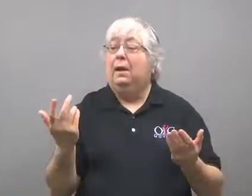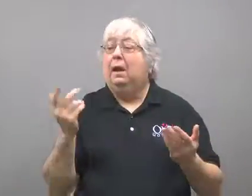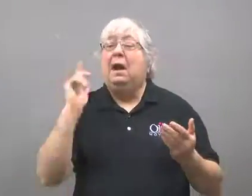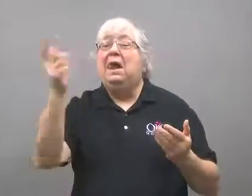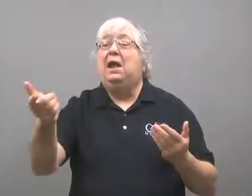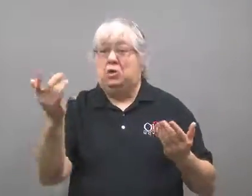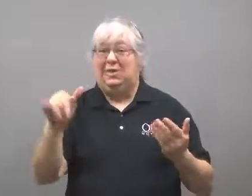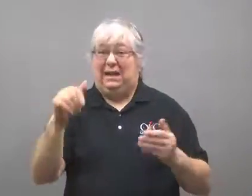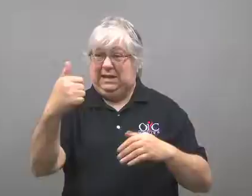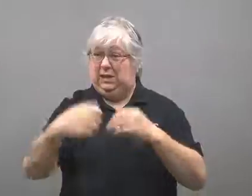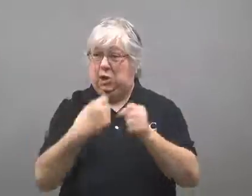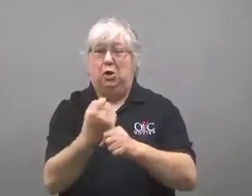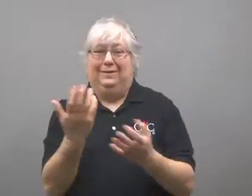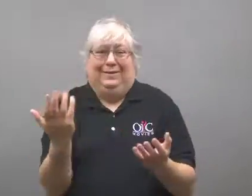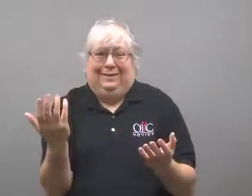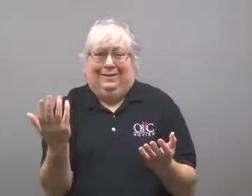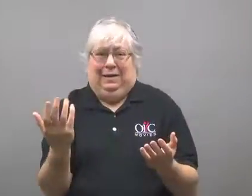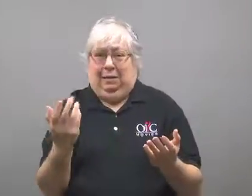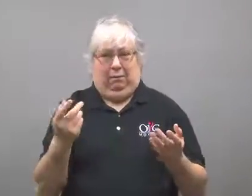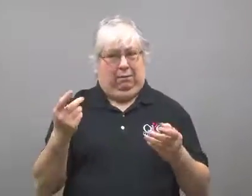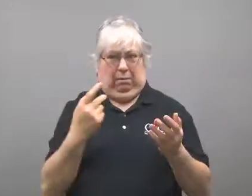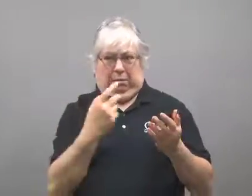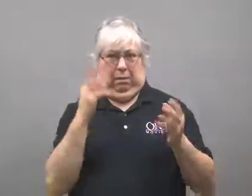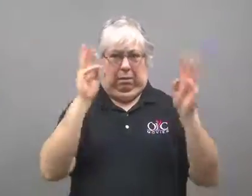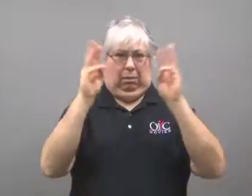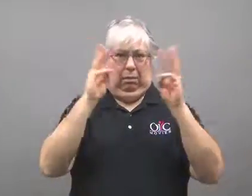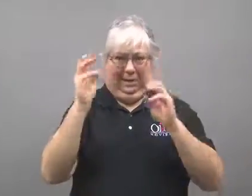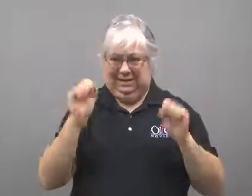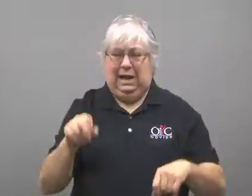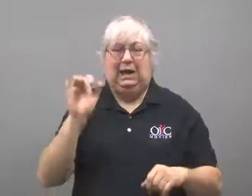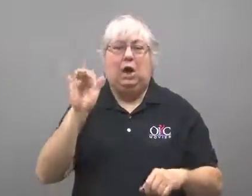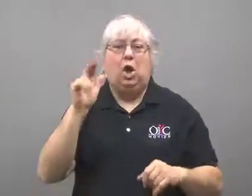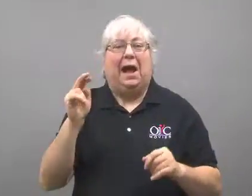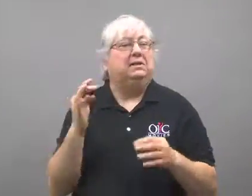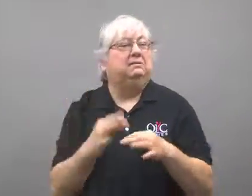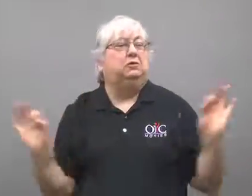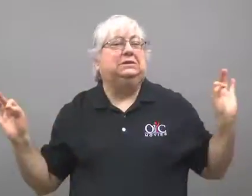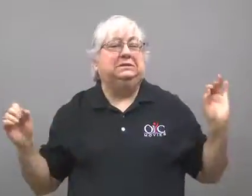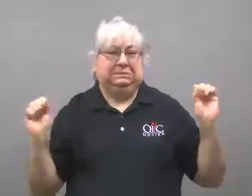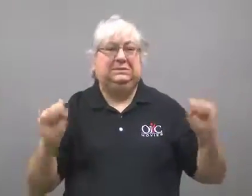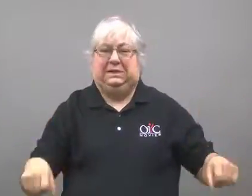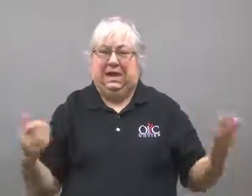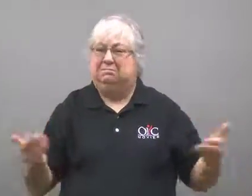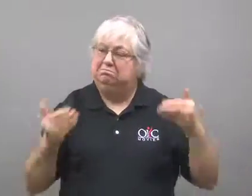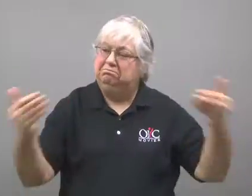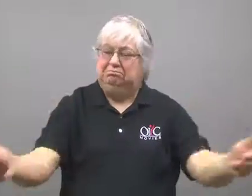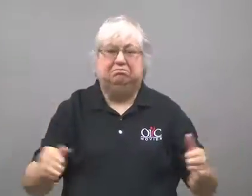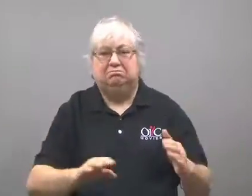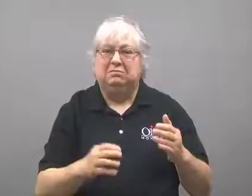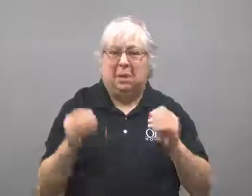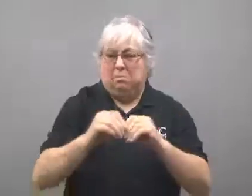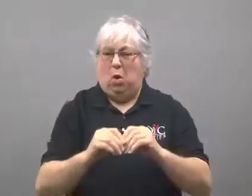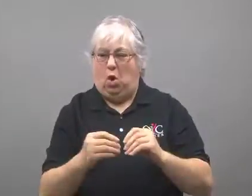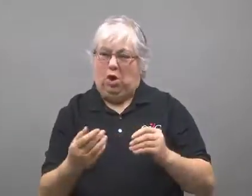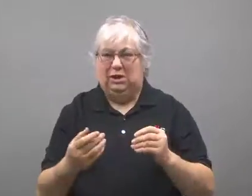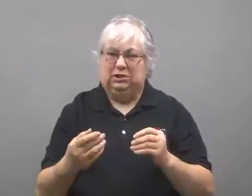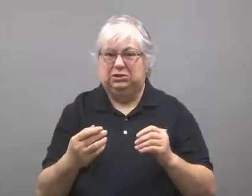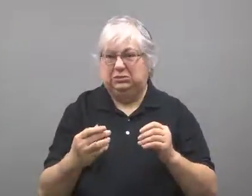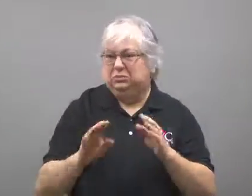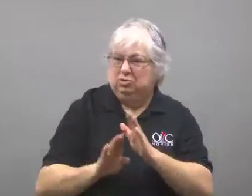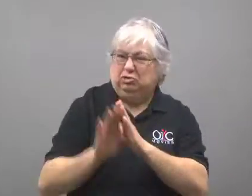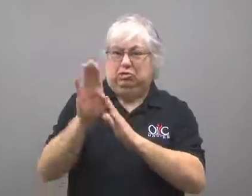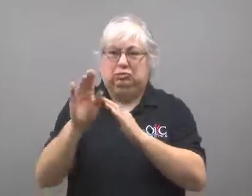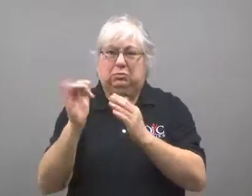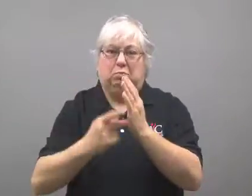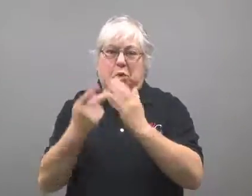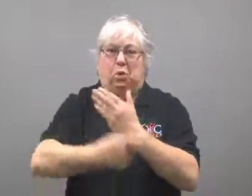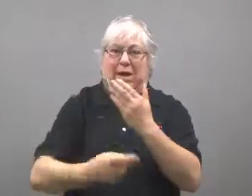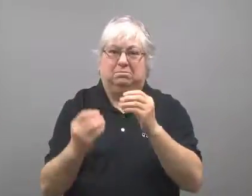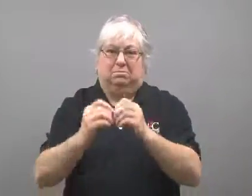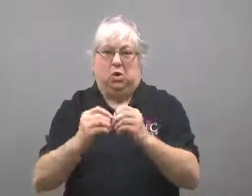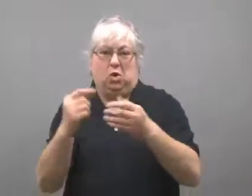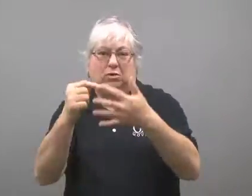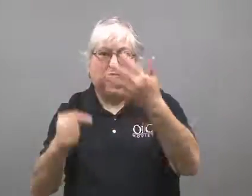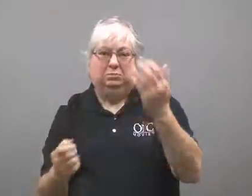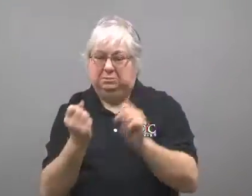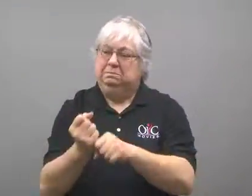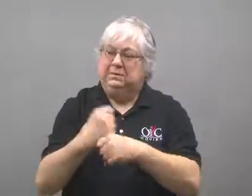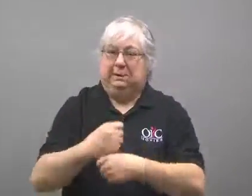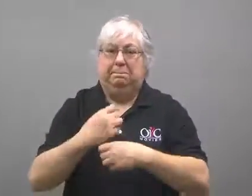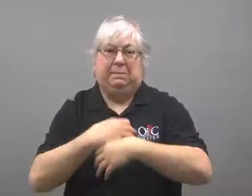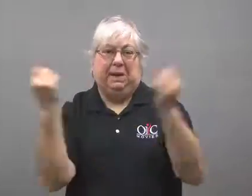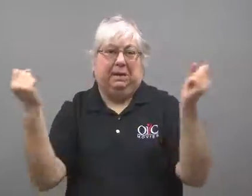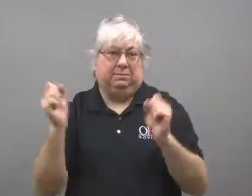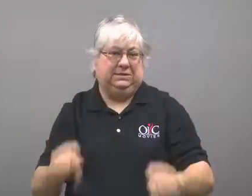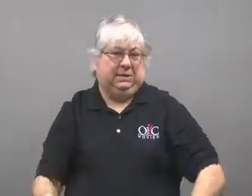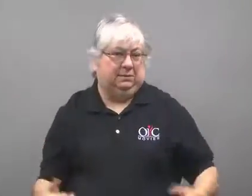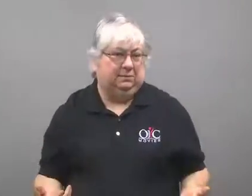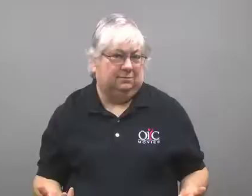The concern is that in 10 years, Iran could restart the program and produce a nuclear weapon.